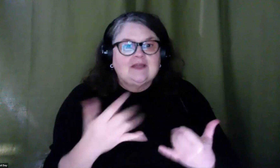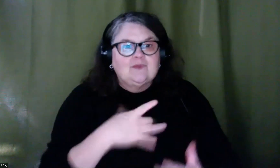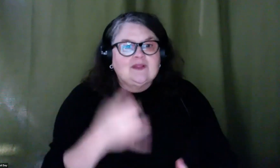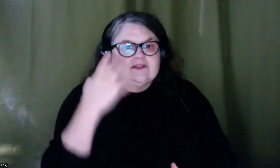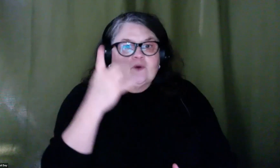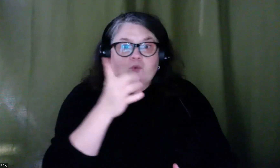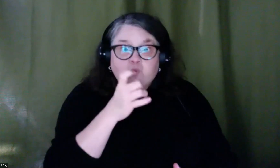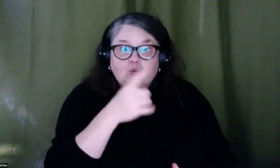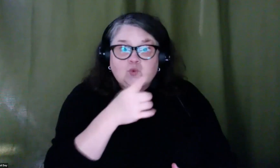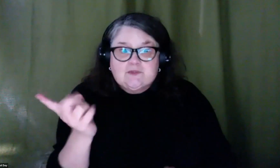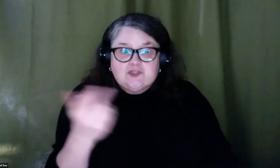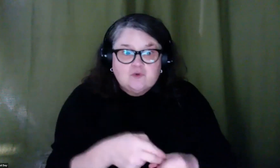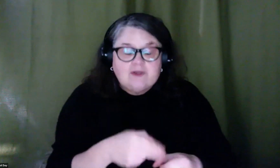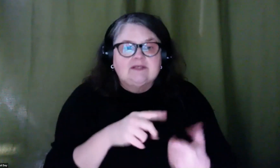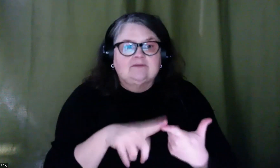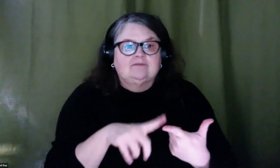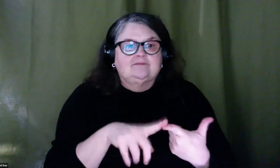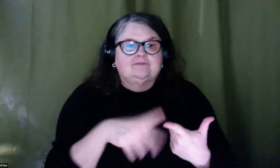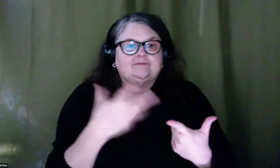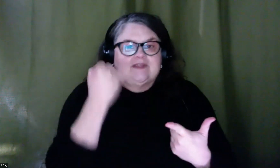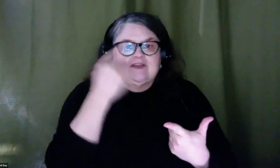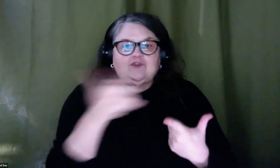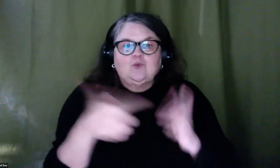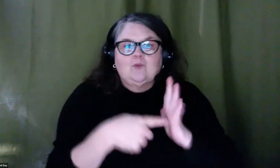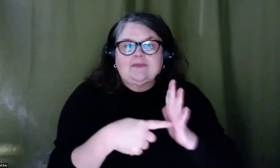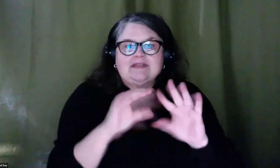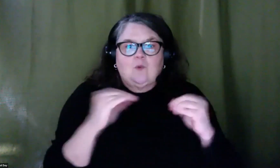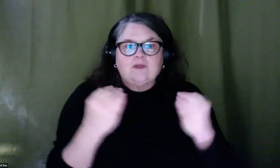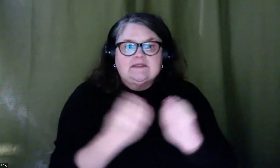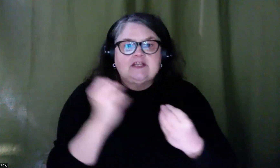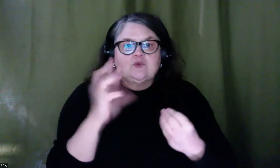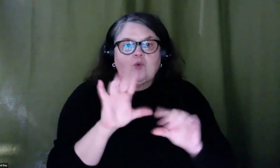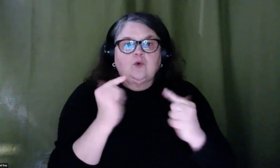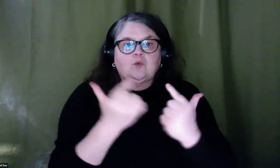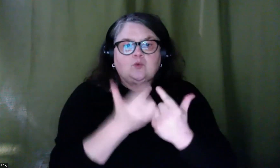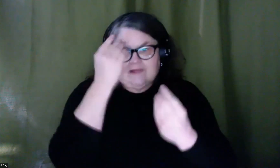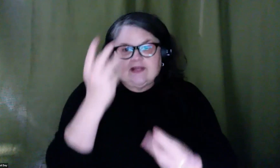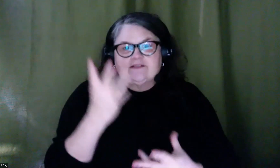» Christina: If you want to let us know that you're with us today, we would love to